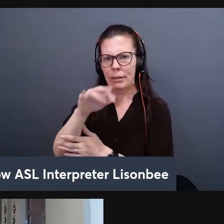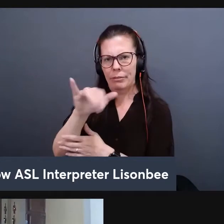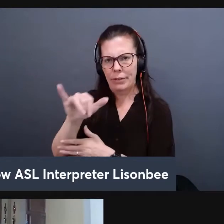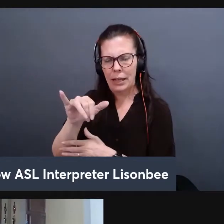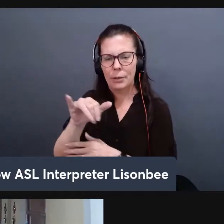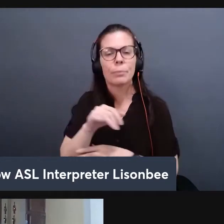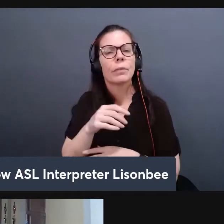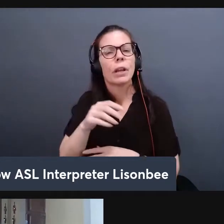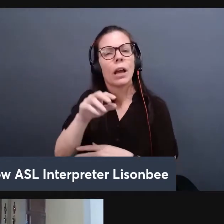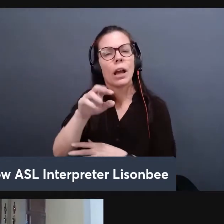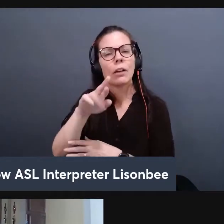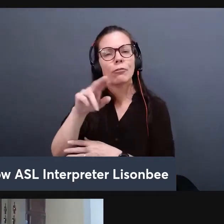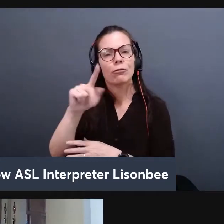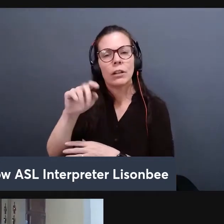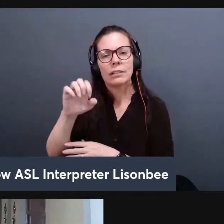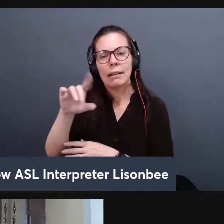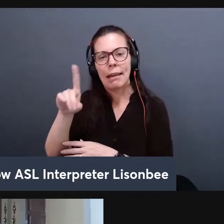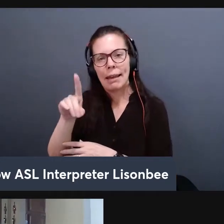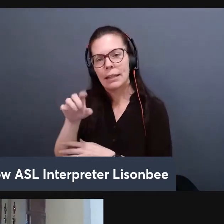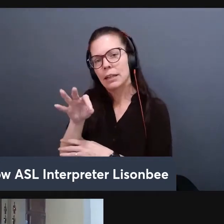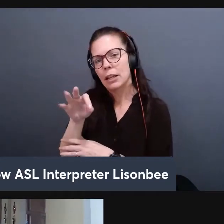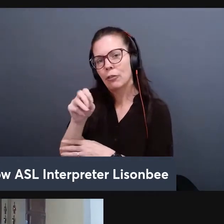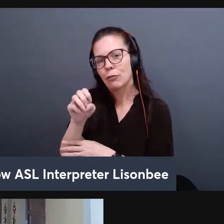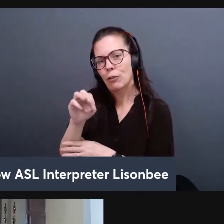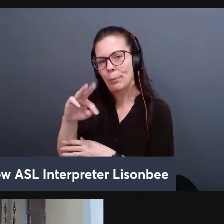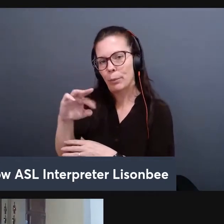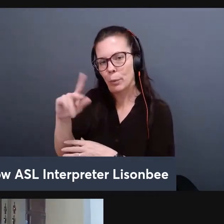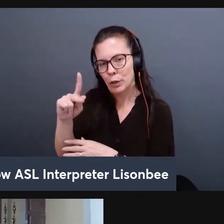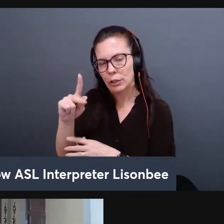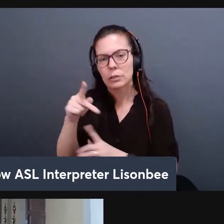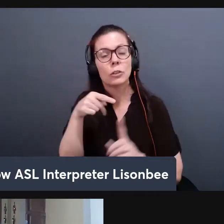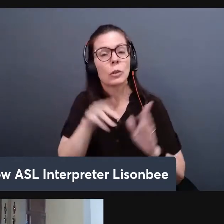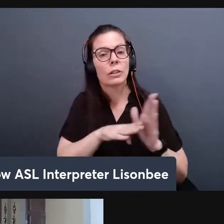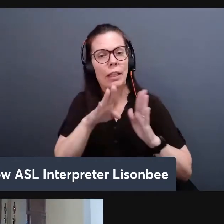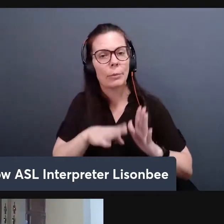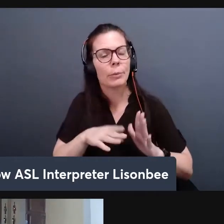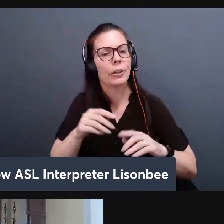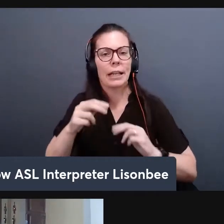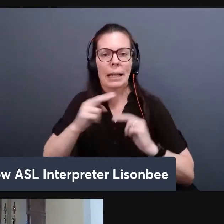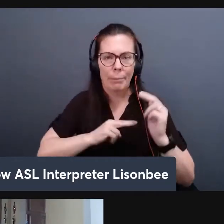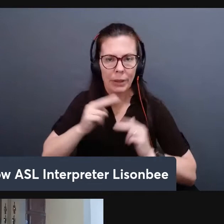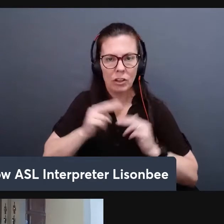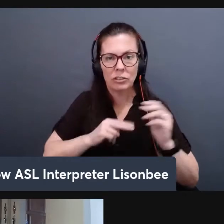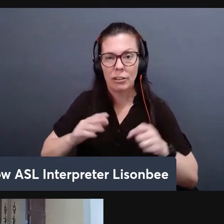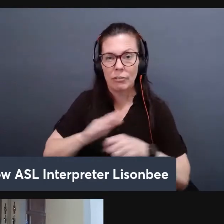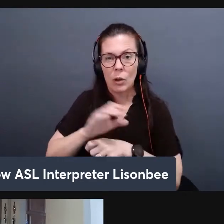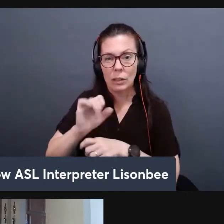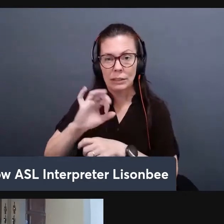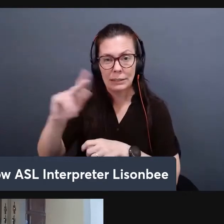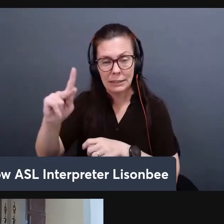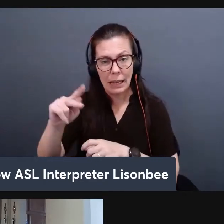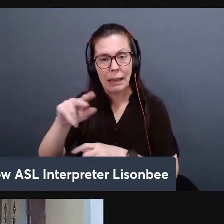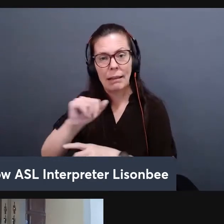that allows front end developers to be able to build full stack applications in a really streamlined manner.